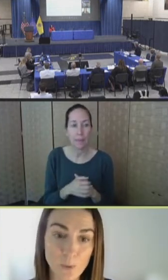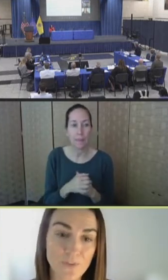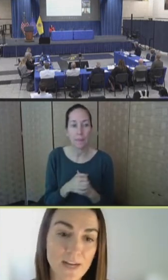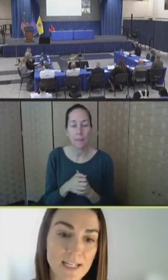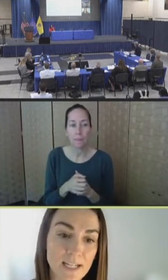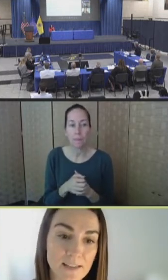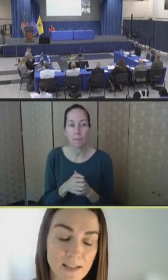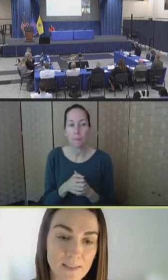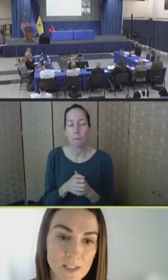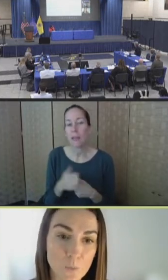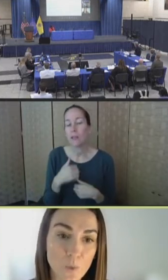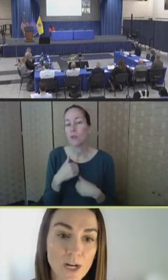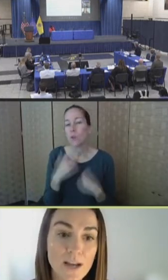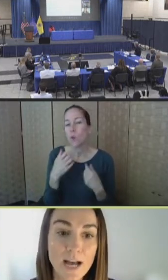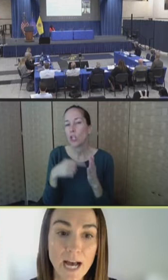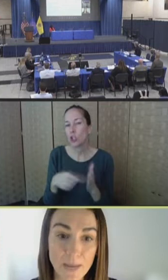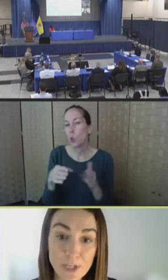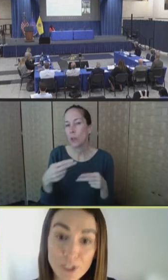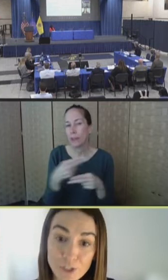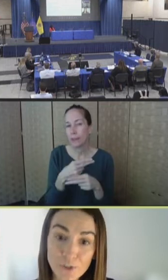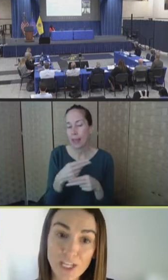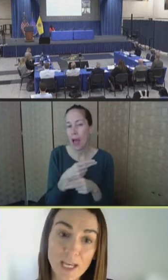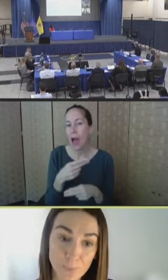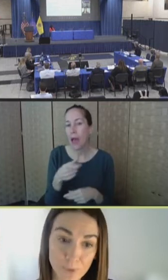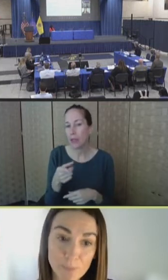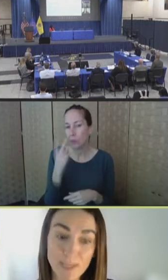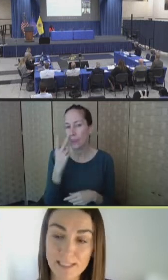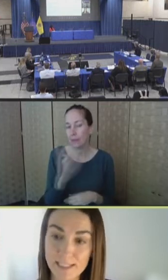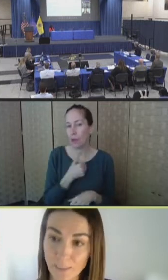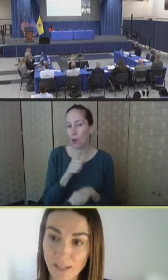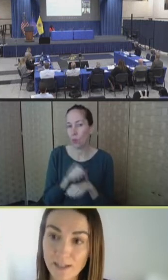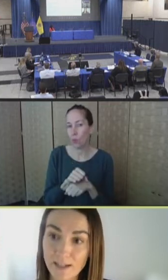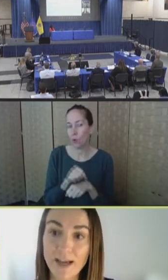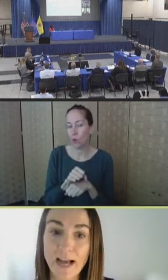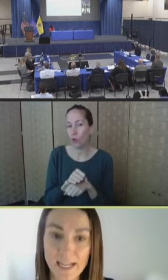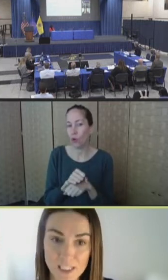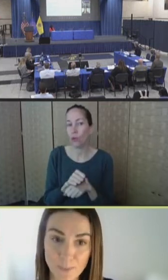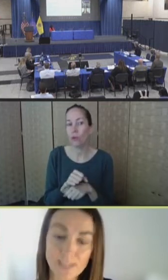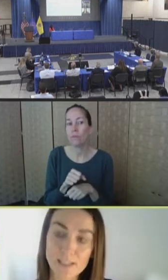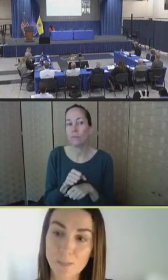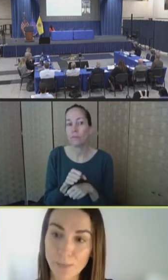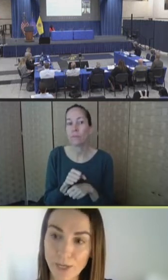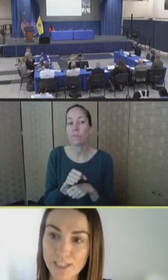we're finding in in this work. Here, you're looking at pre-pandemic estimates comparing